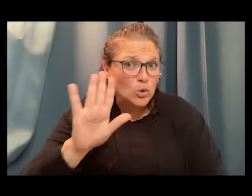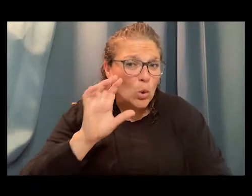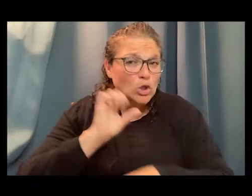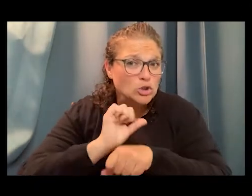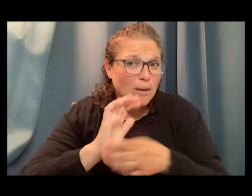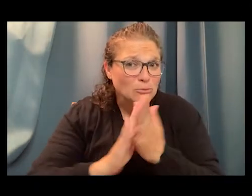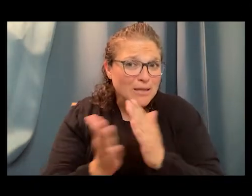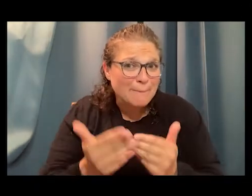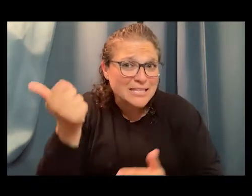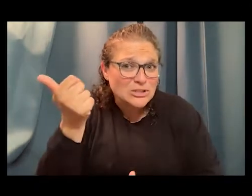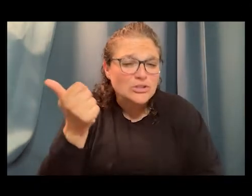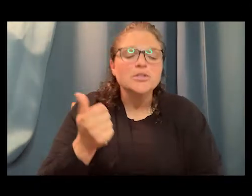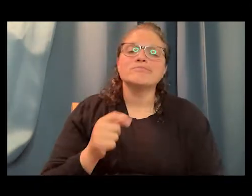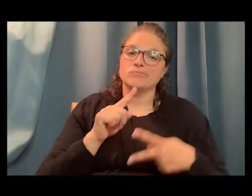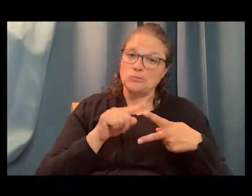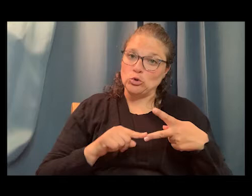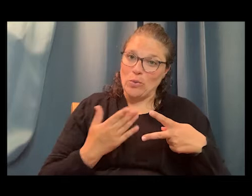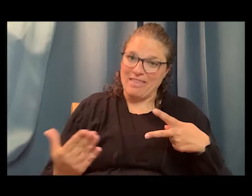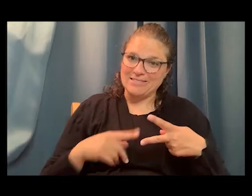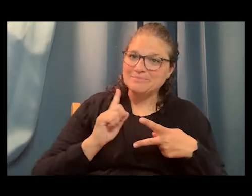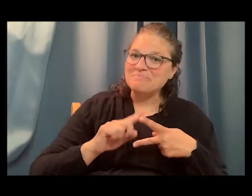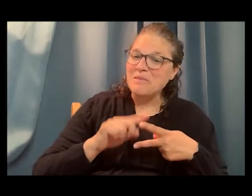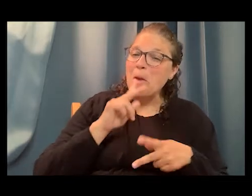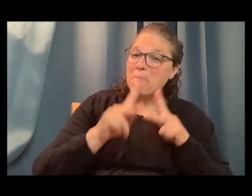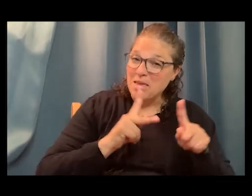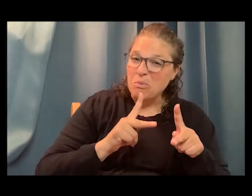It comes down to two things paperwork and people